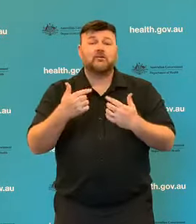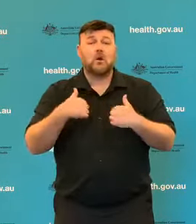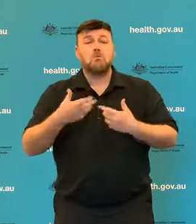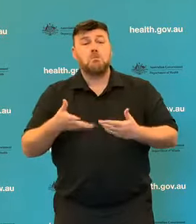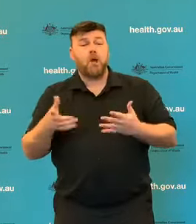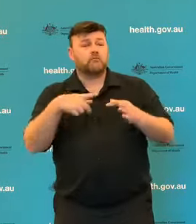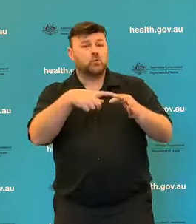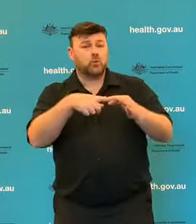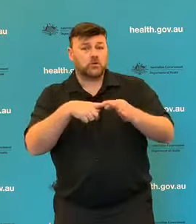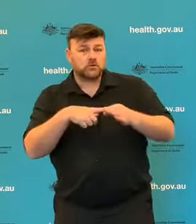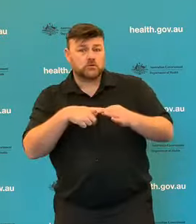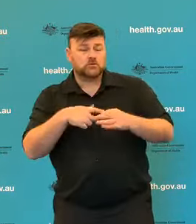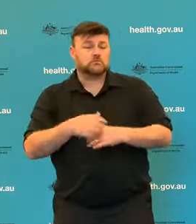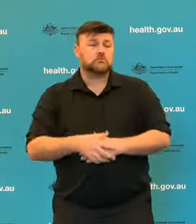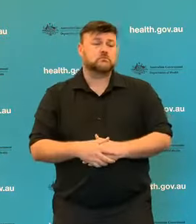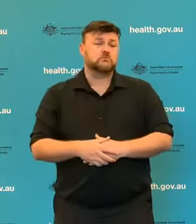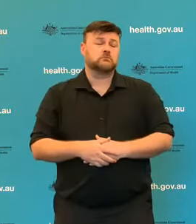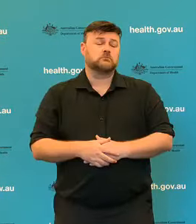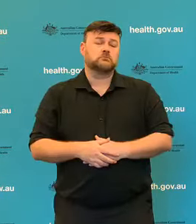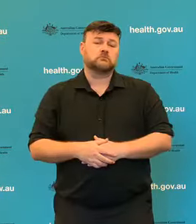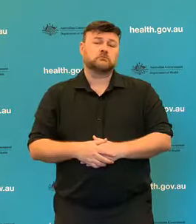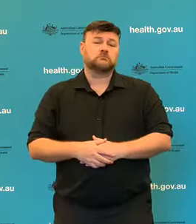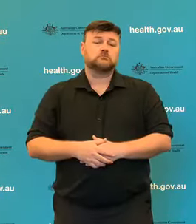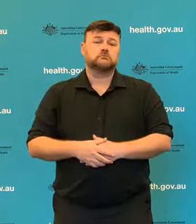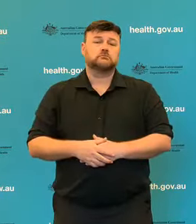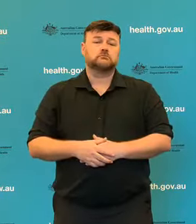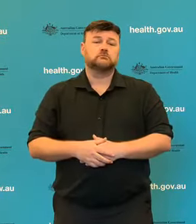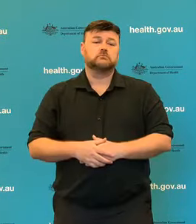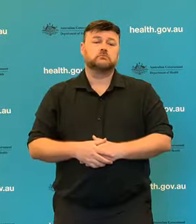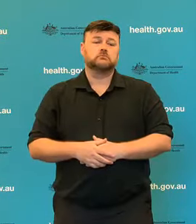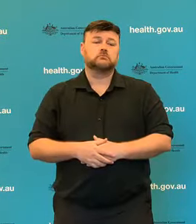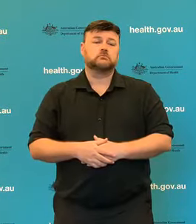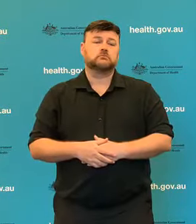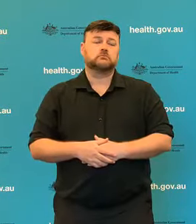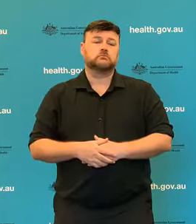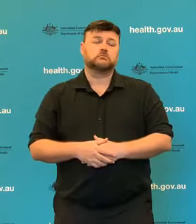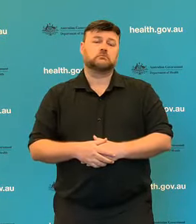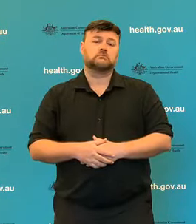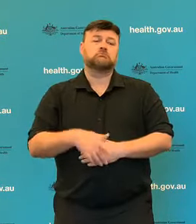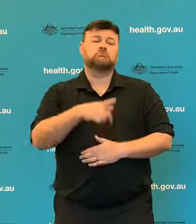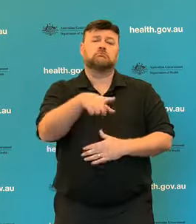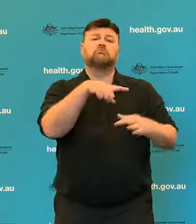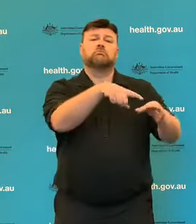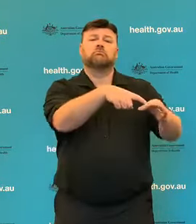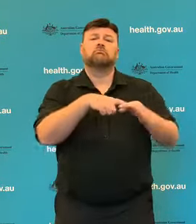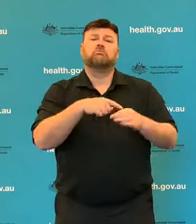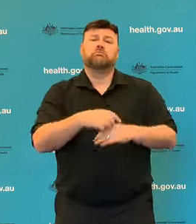have Jade on the phone. Reporter: Yes, thank you. Could you just explain how the AHPPC